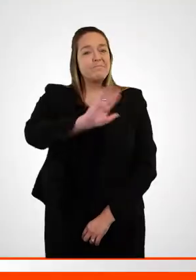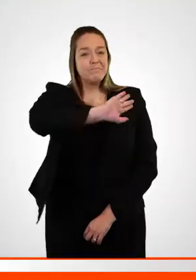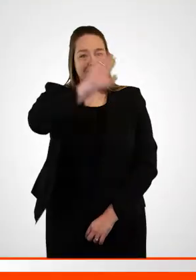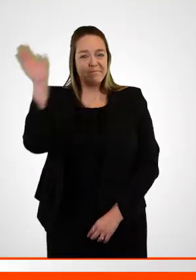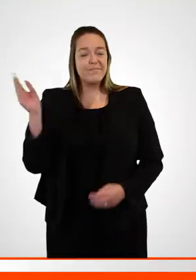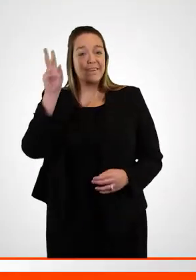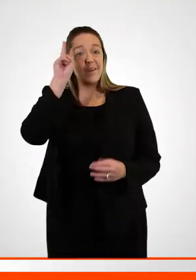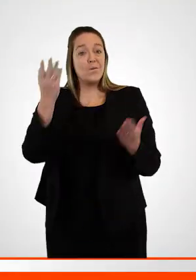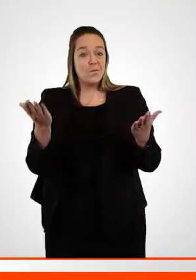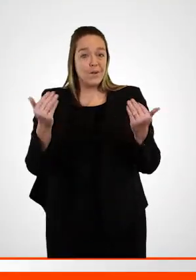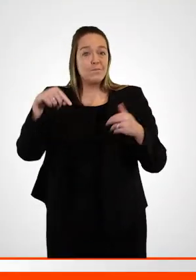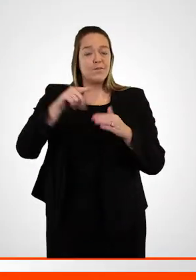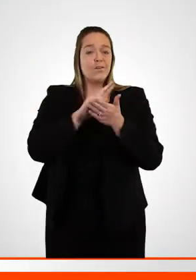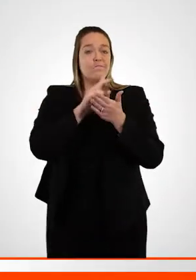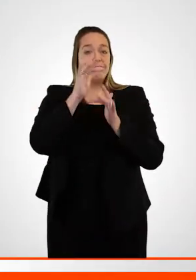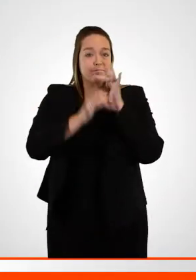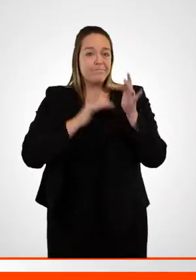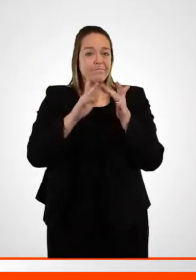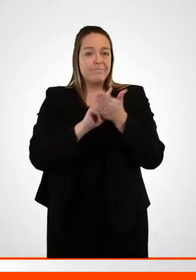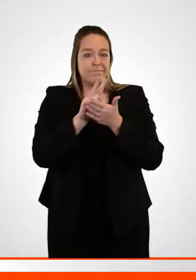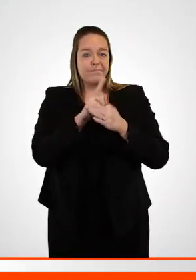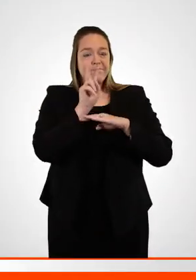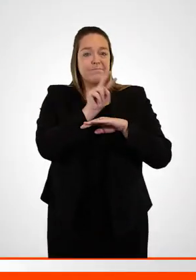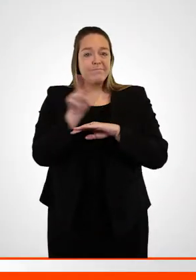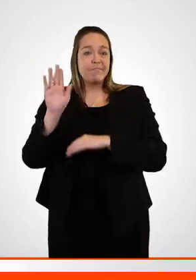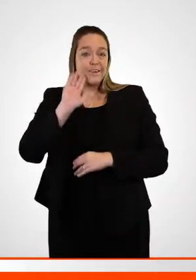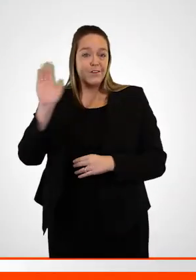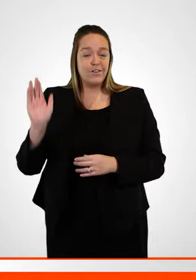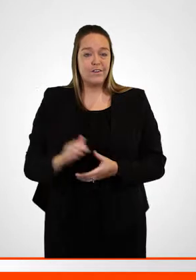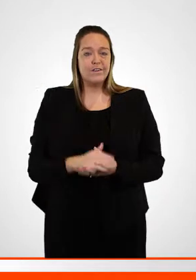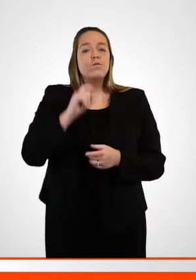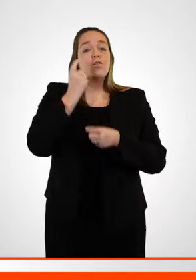Hello, everyone, and welcome back to this online lecture series. We're going to continue talking about